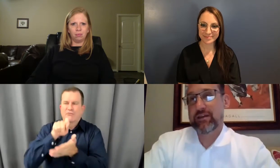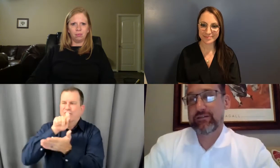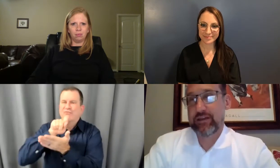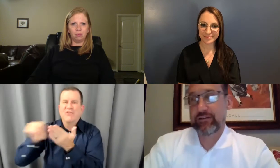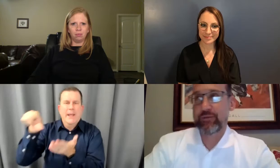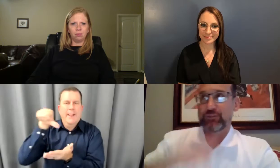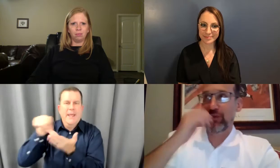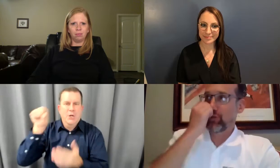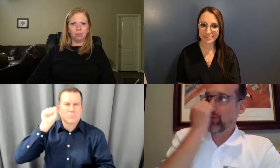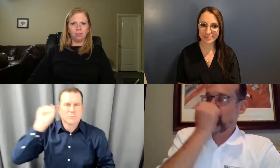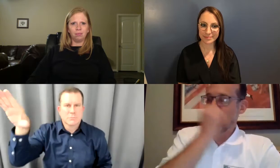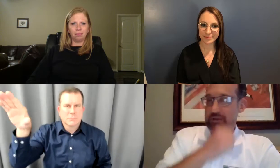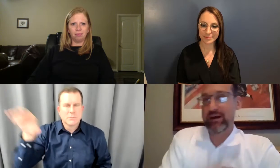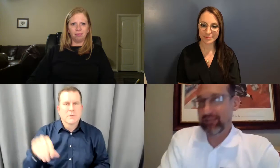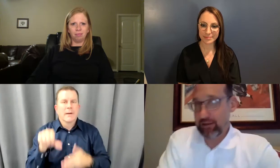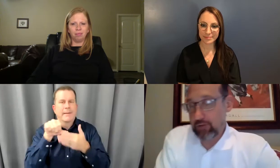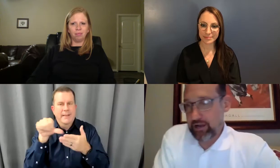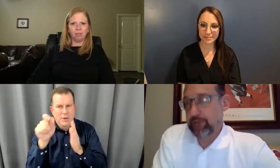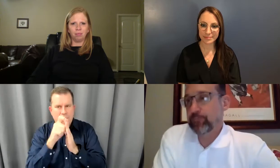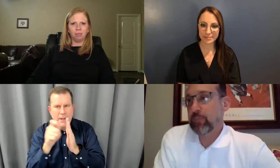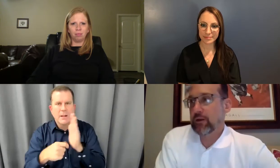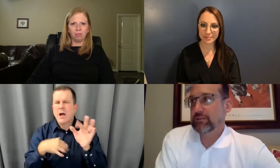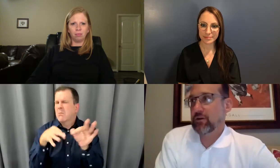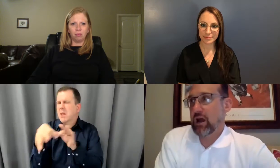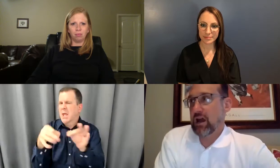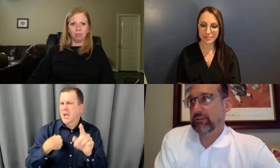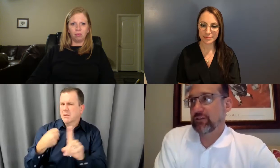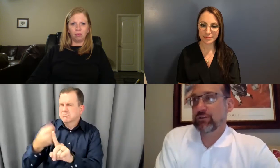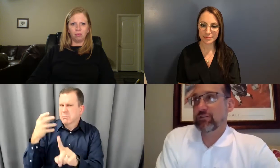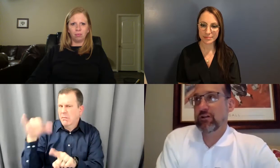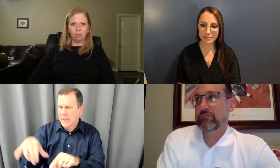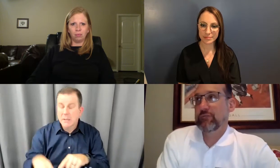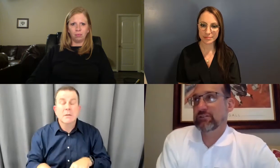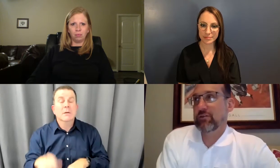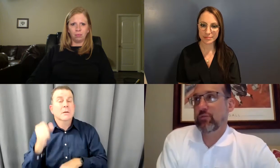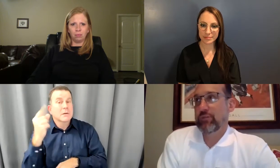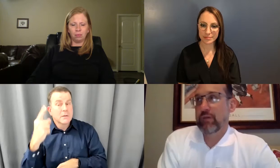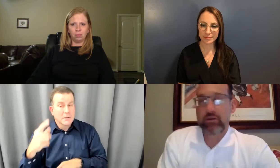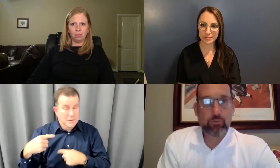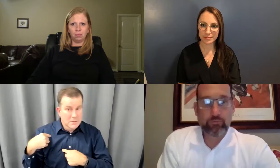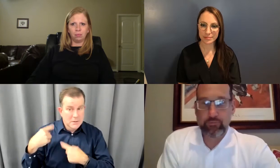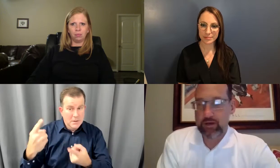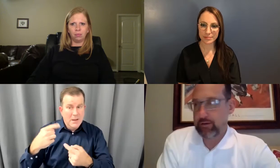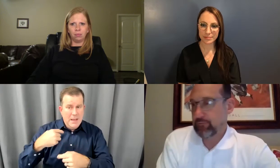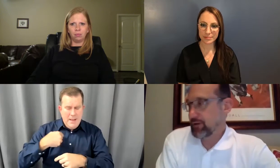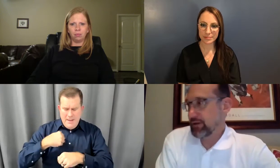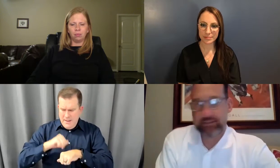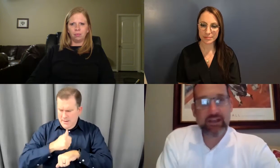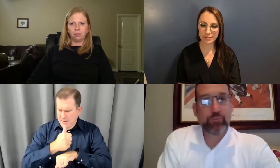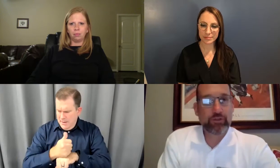And let me explain what I mean by letter writing. So since we started, I started with the medical example,